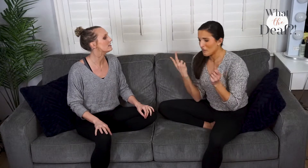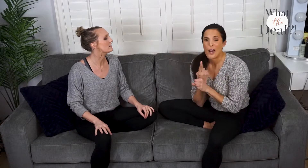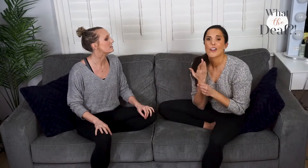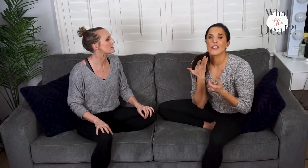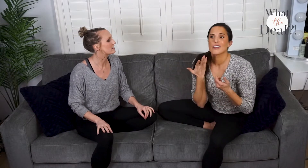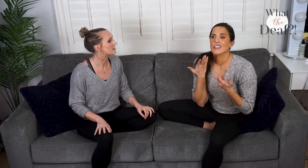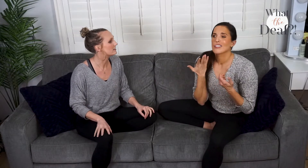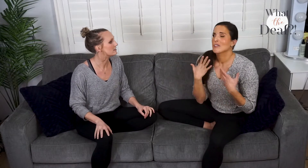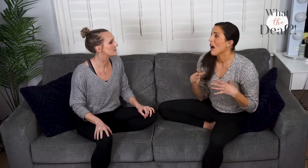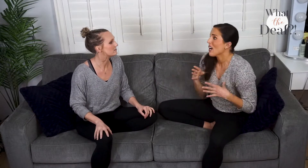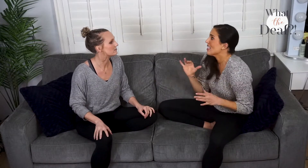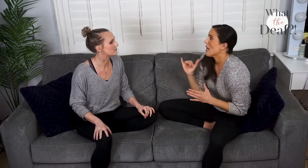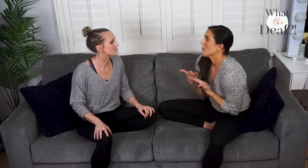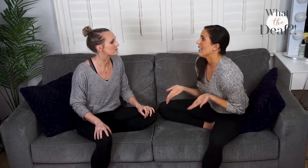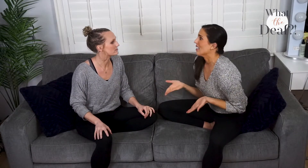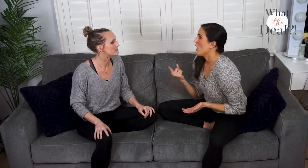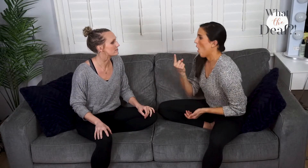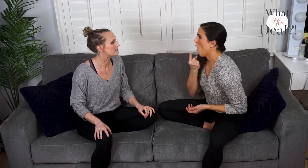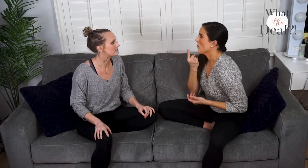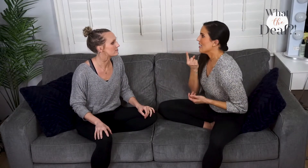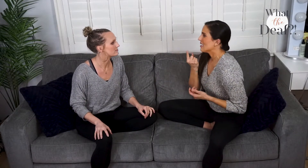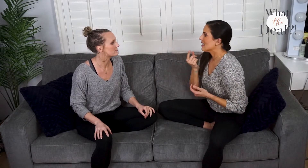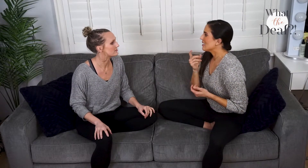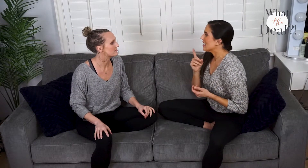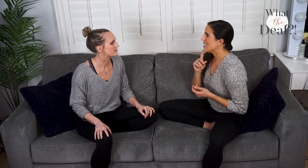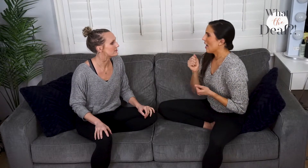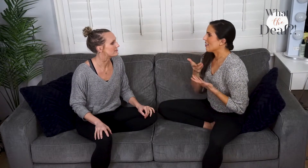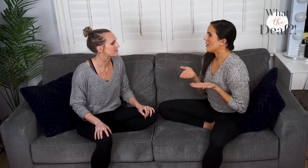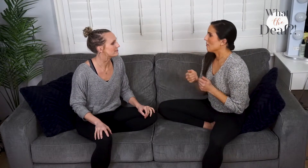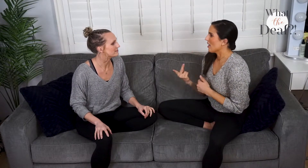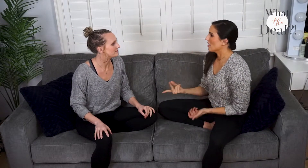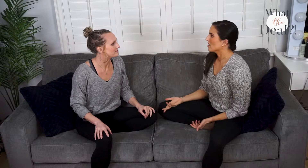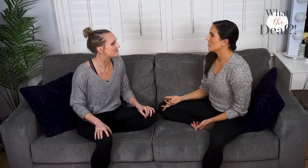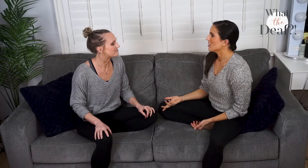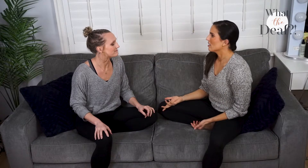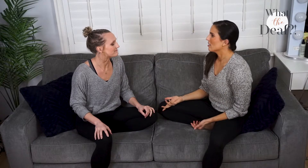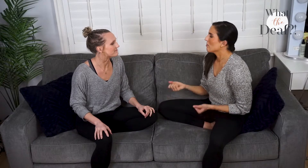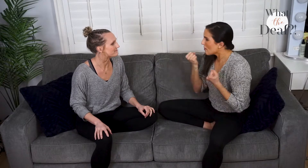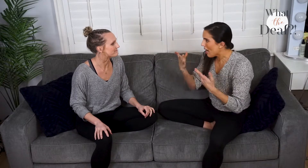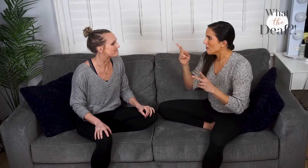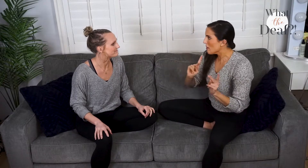We wear the same clothes, always. It's kind of a thing with us